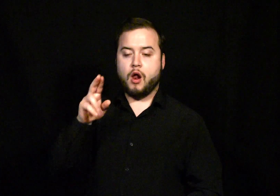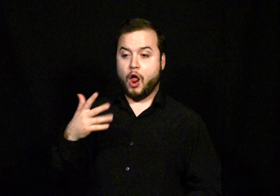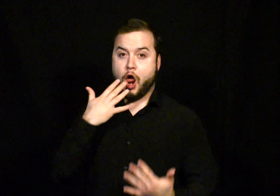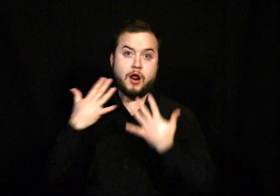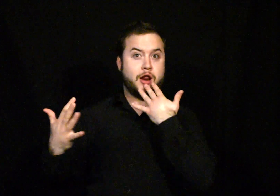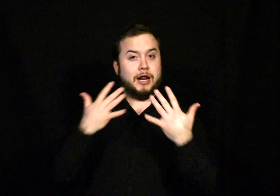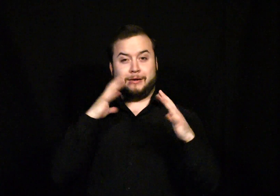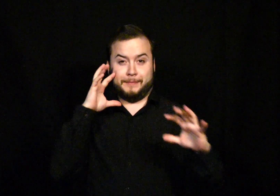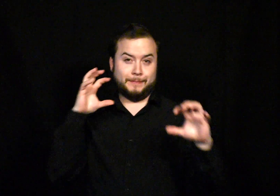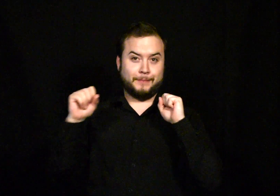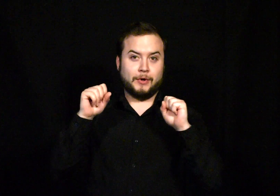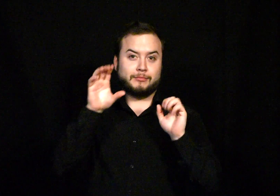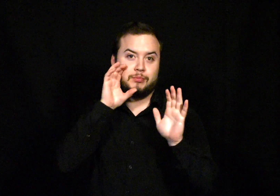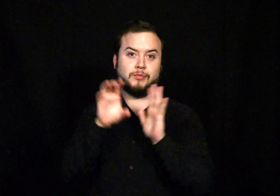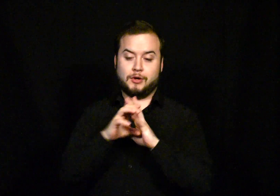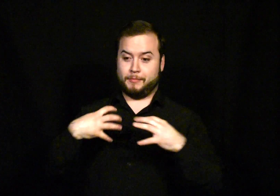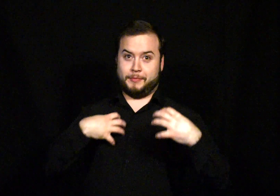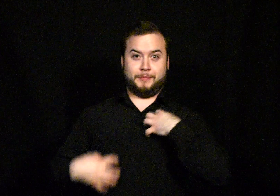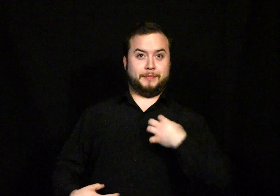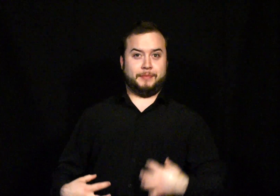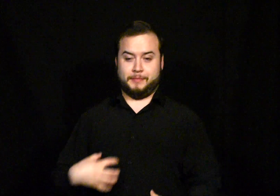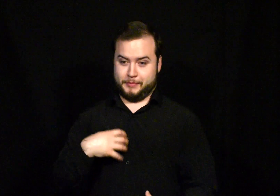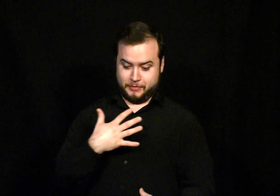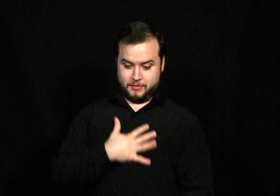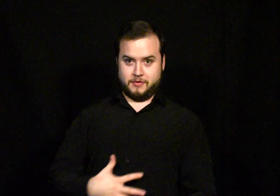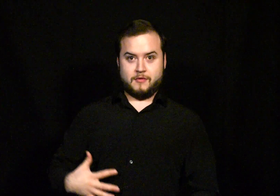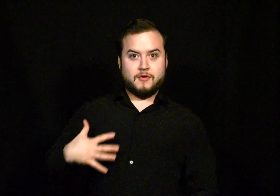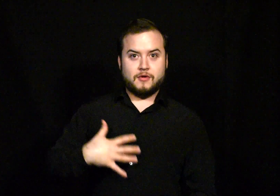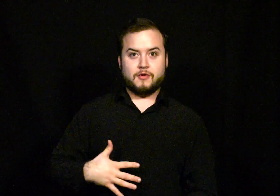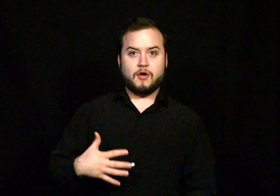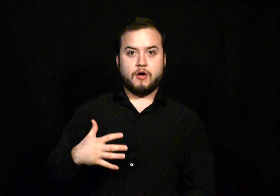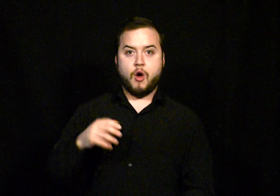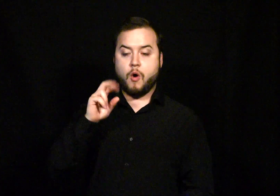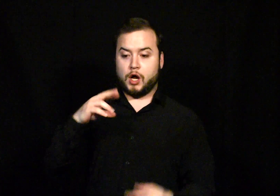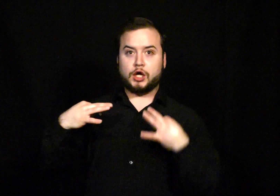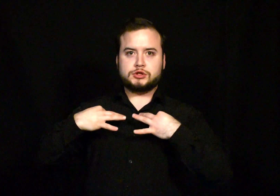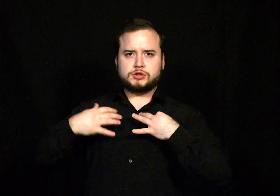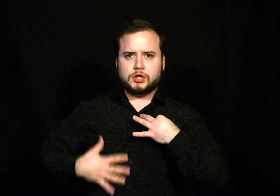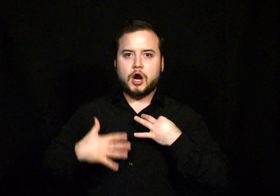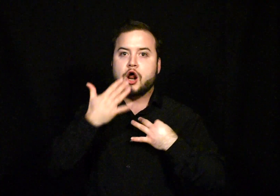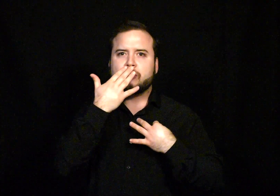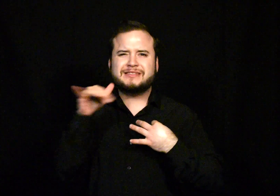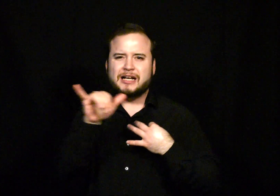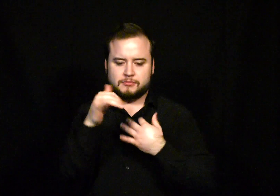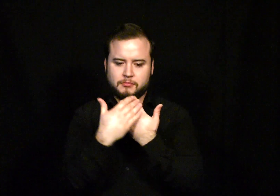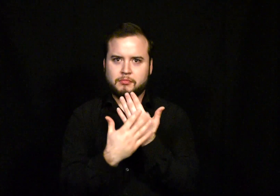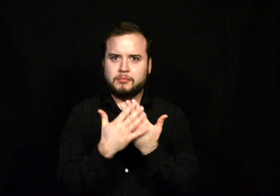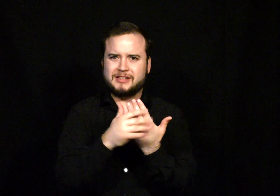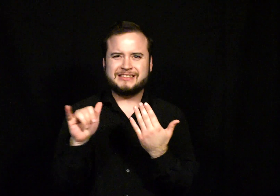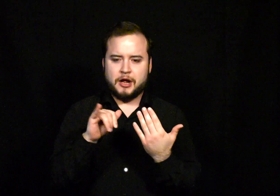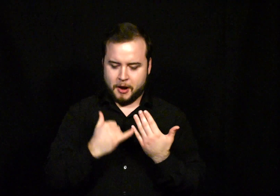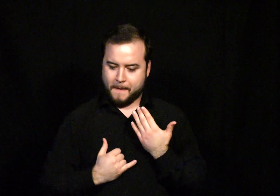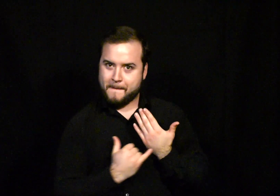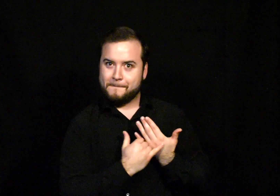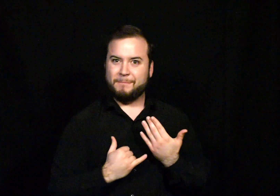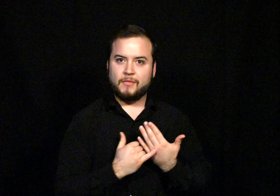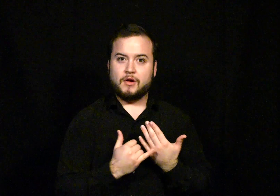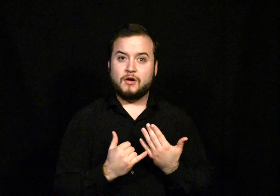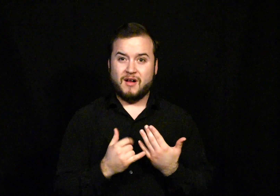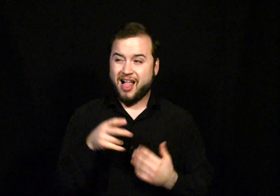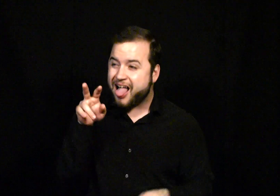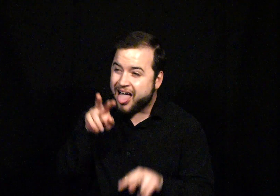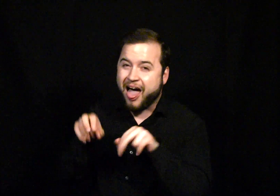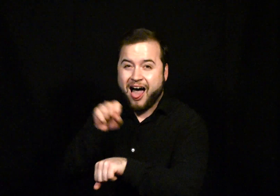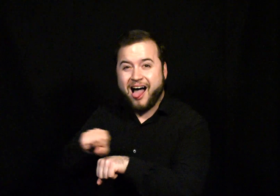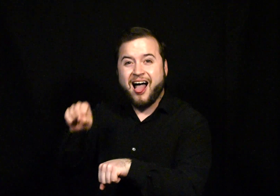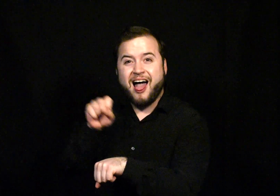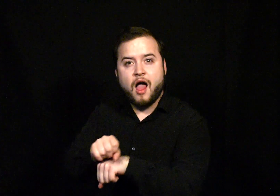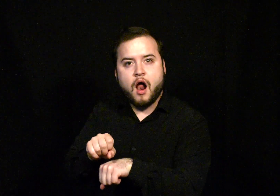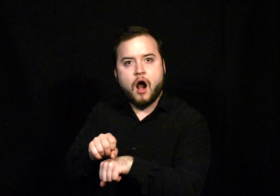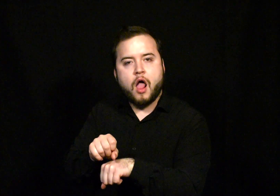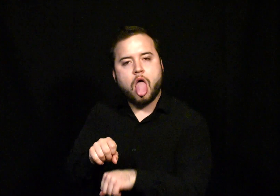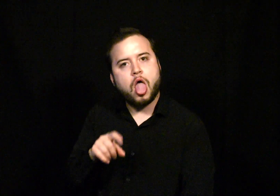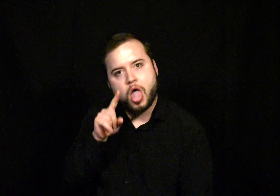A shirt with multicolored graphics on front? A shirt the same color as their hands?